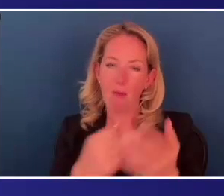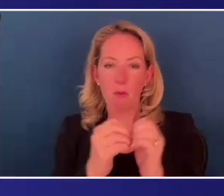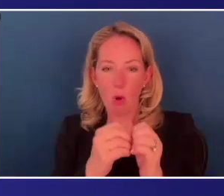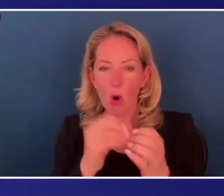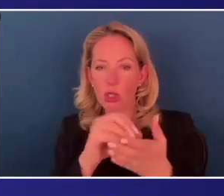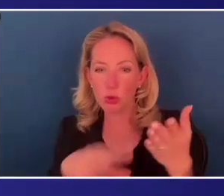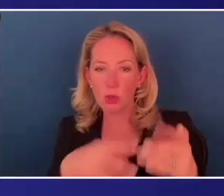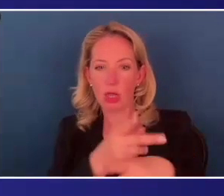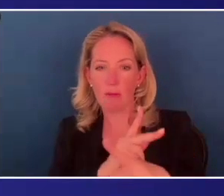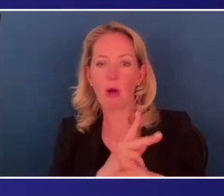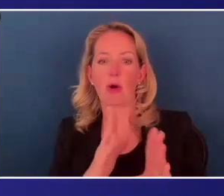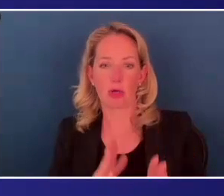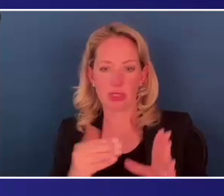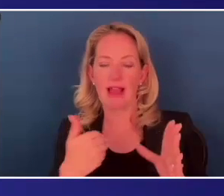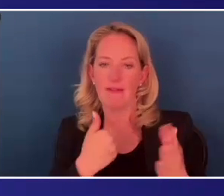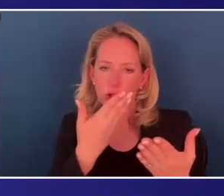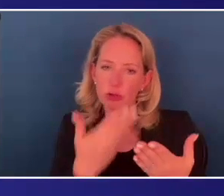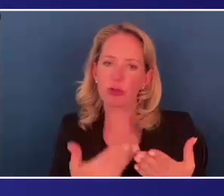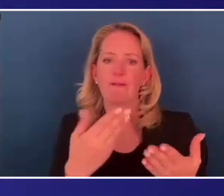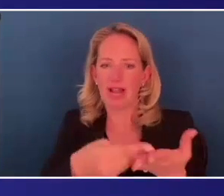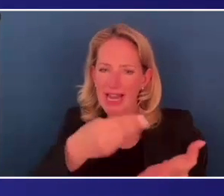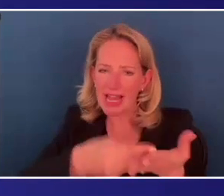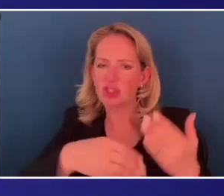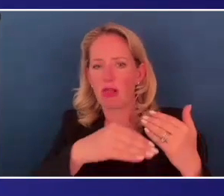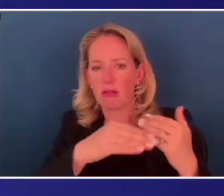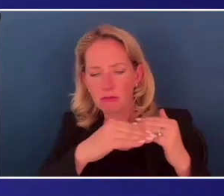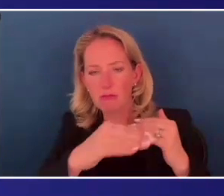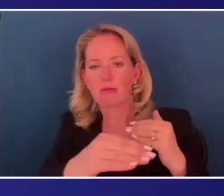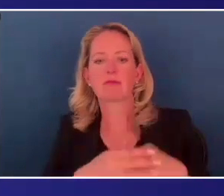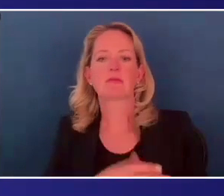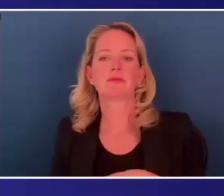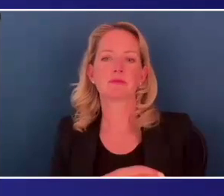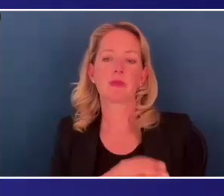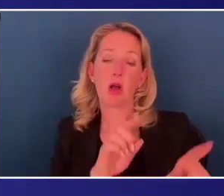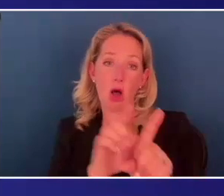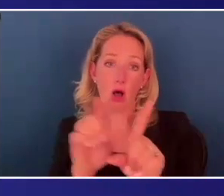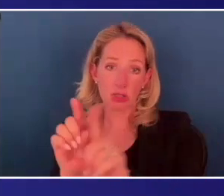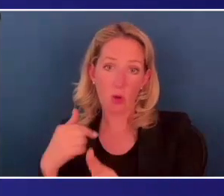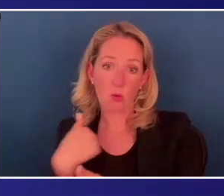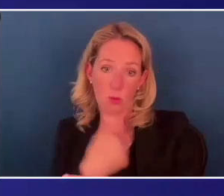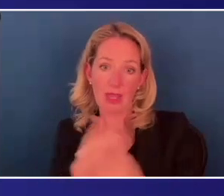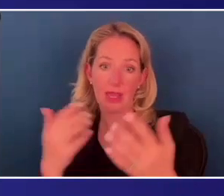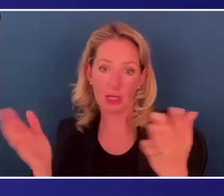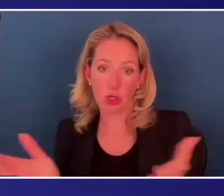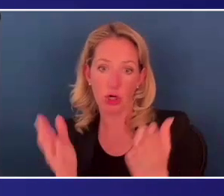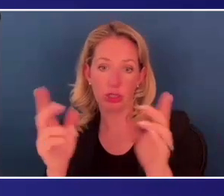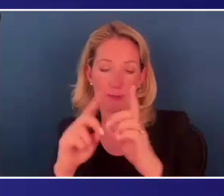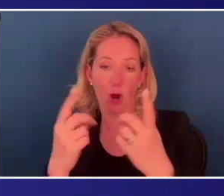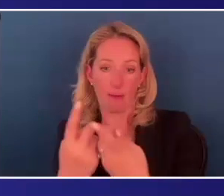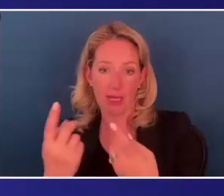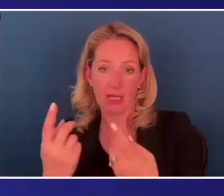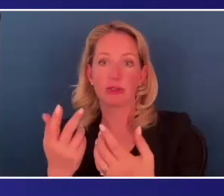Relatedly, we strongly urge the department to prioritize and implement the gainful employment and financial value transparency frameworks.